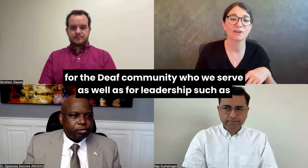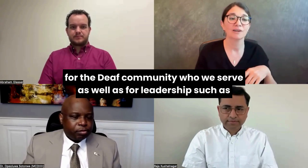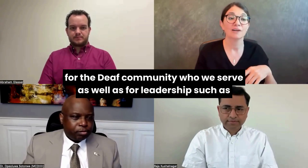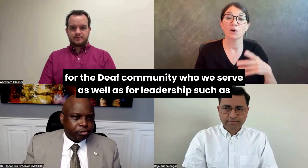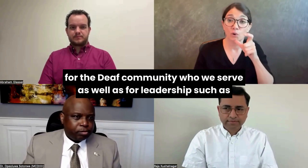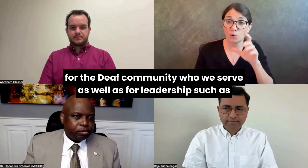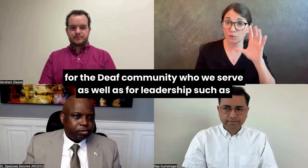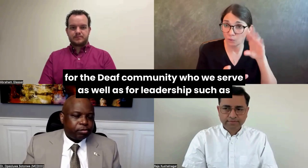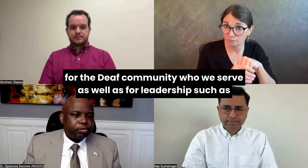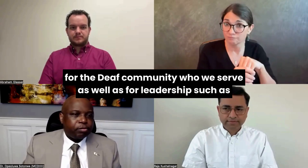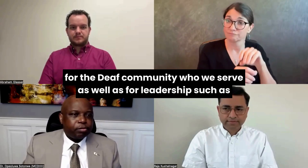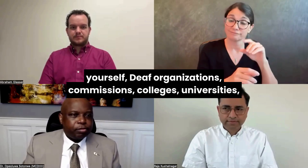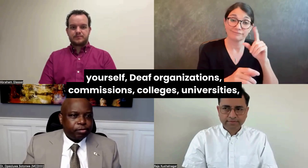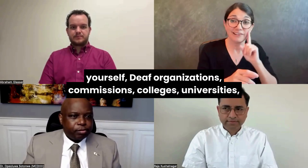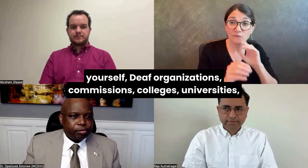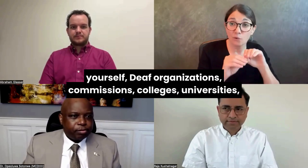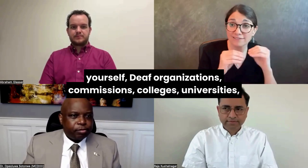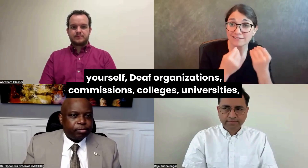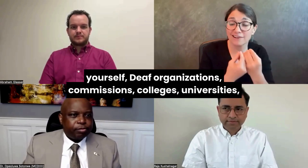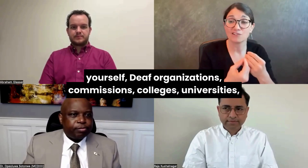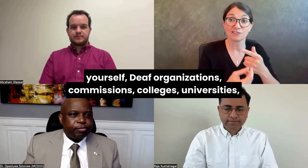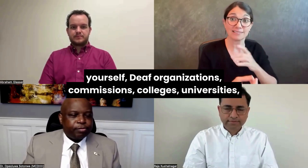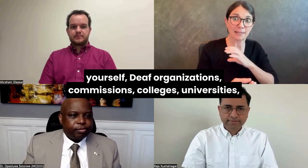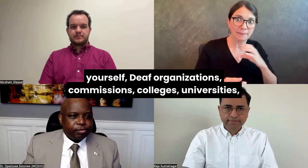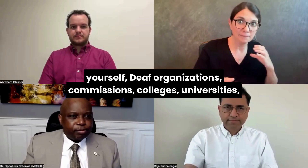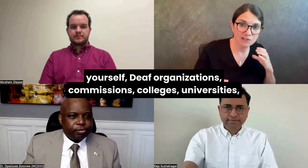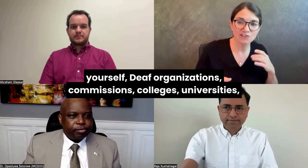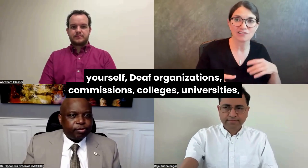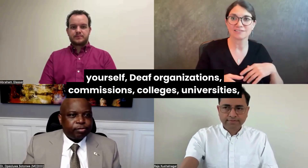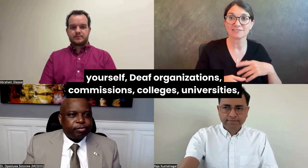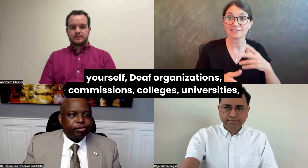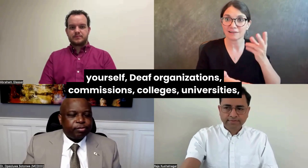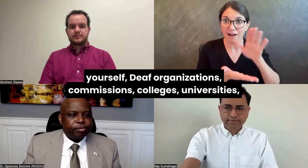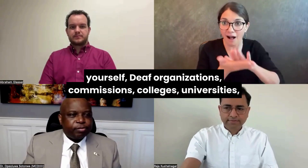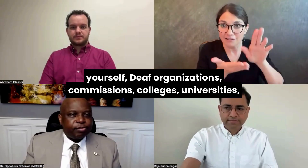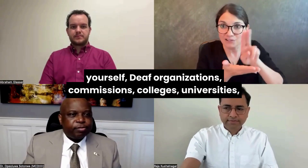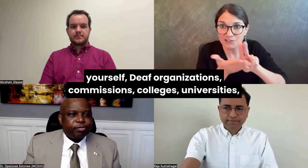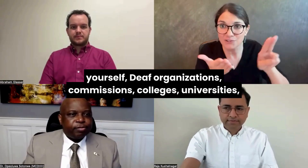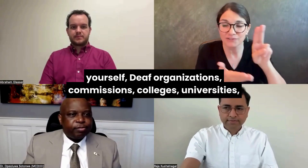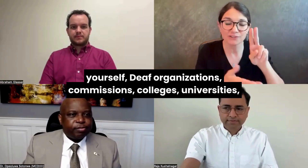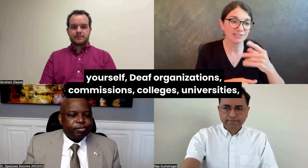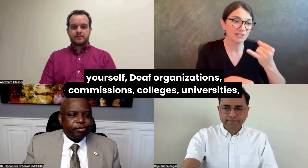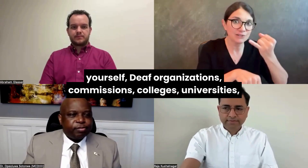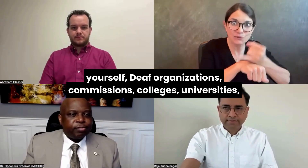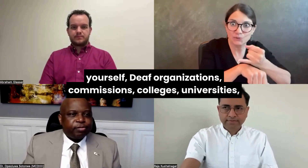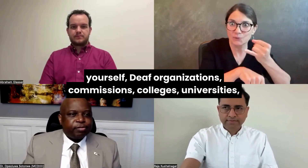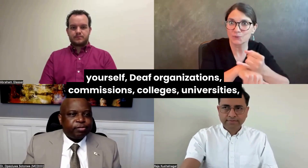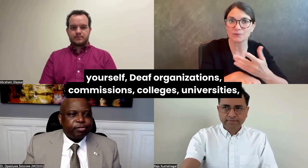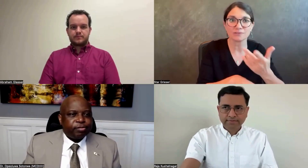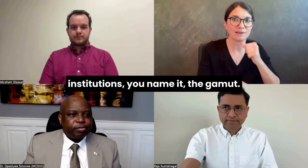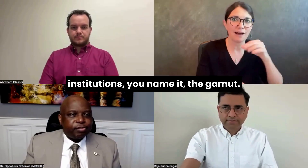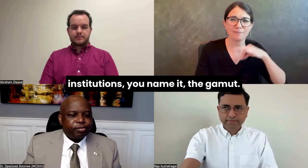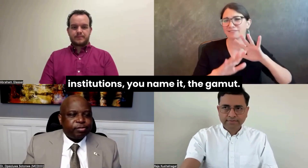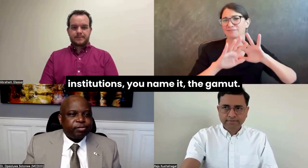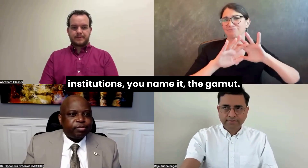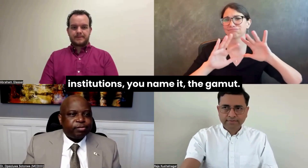yourself, Deaf organizations, commissions, colleges, universities, institutions, you name it, the gamut.